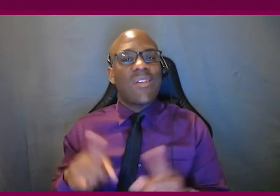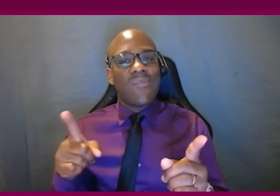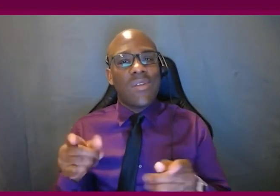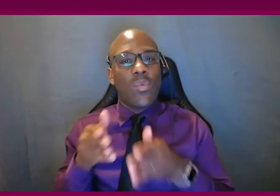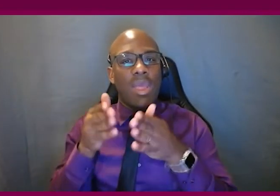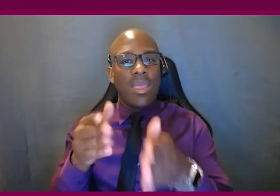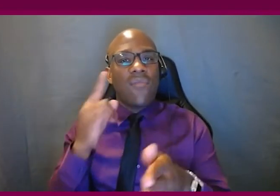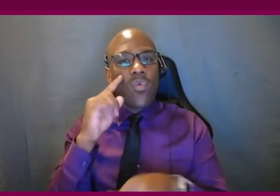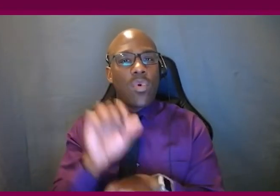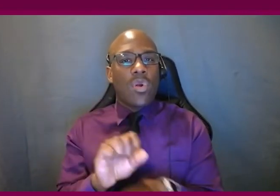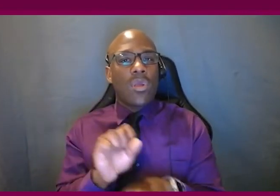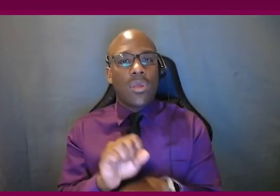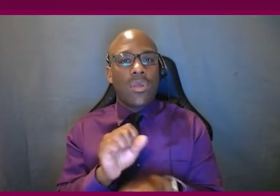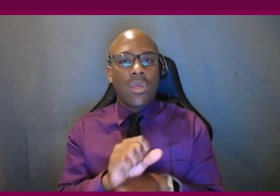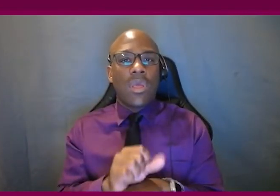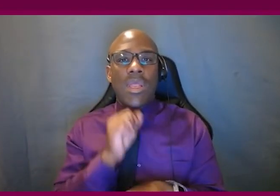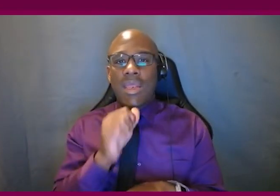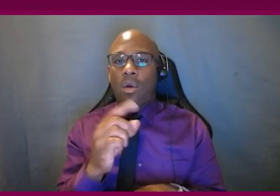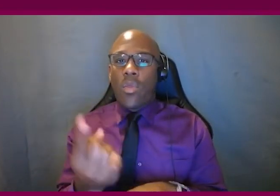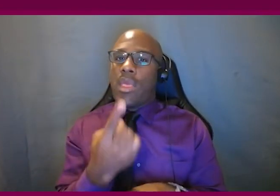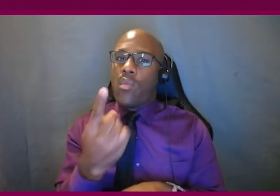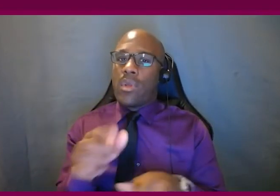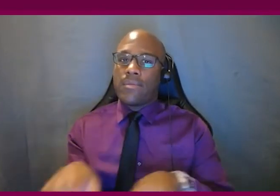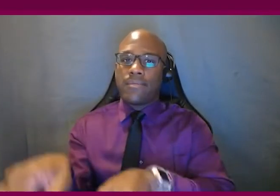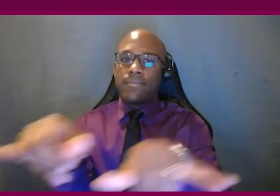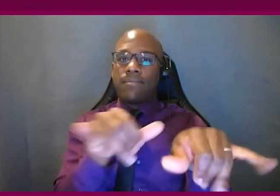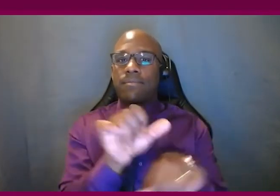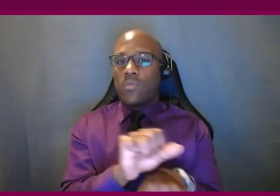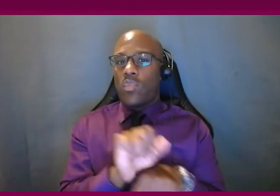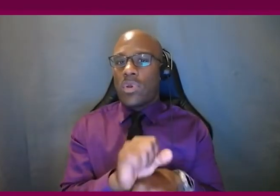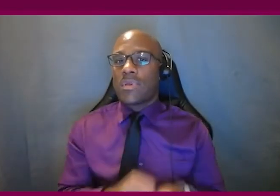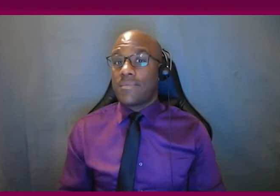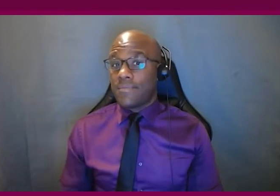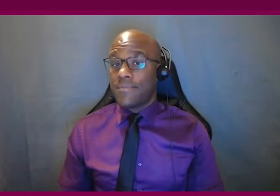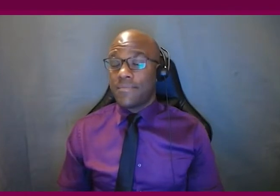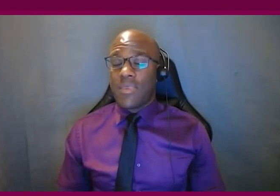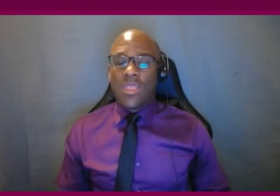especially as a therapist and as a person too that lives with it, there is an emotional